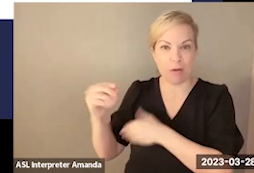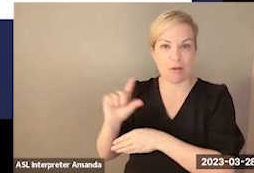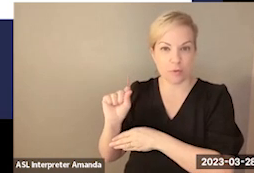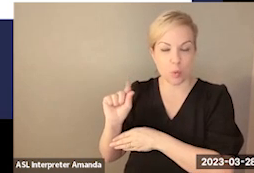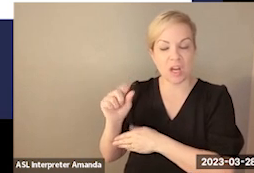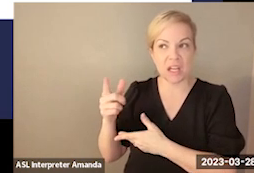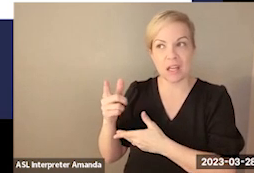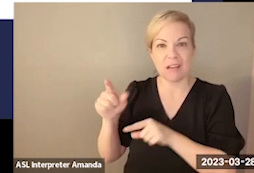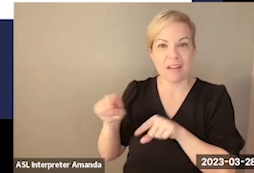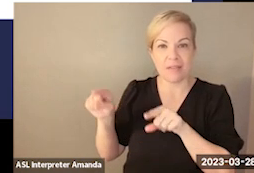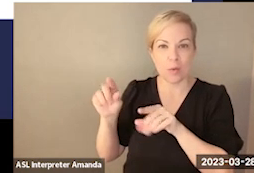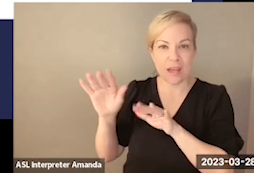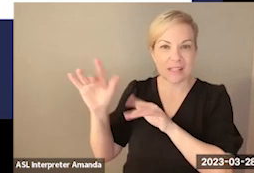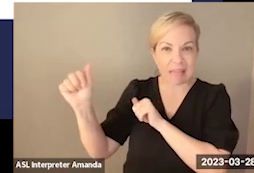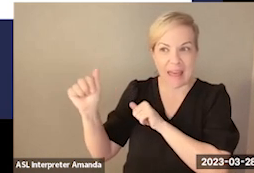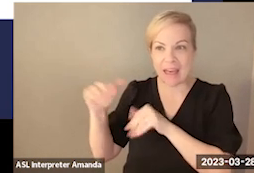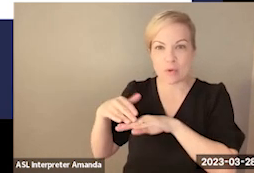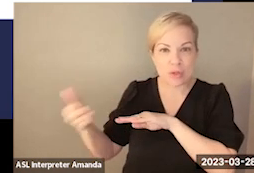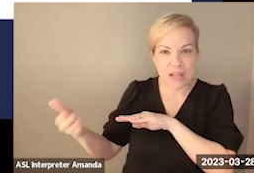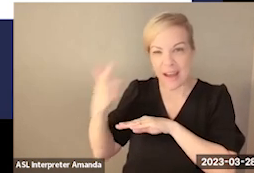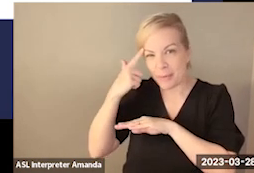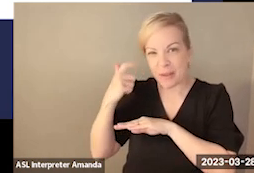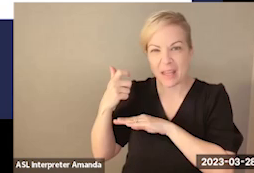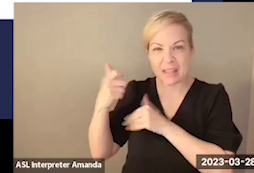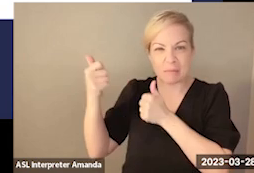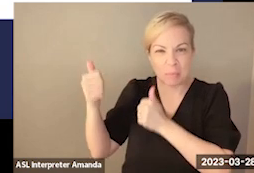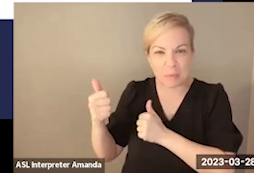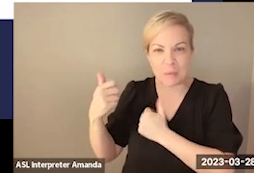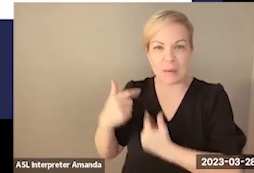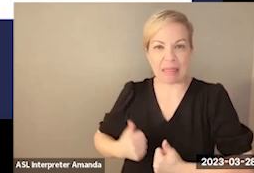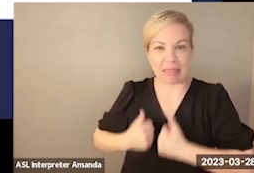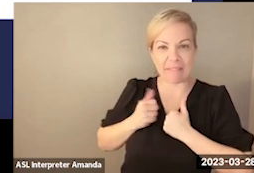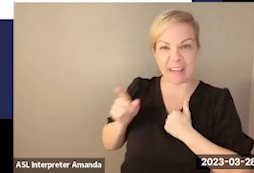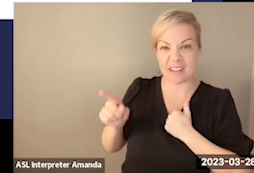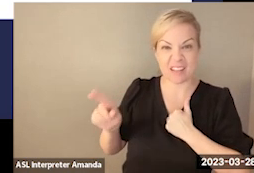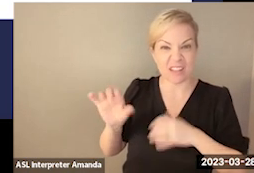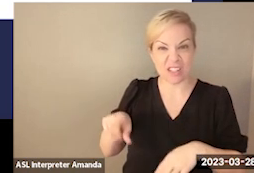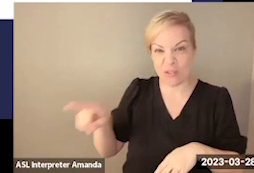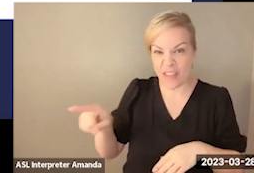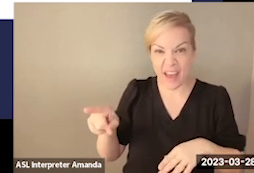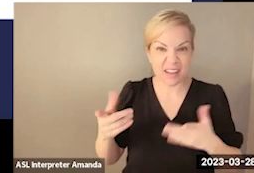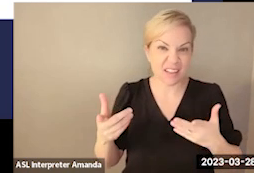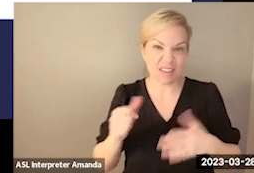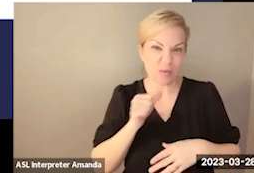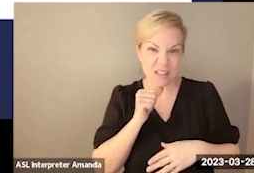Debbie Stine, Science & Technology Policy Academy: ended up dying due to poor living conditions. So that was definitely not a really great educational environment for them.